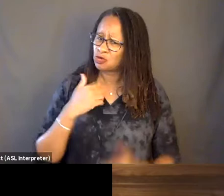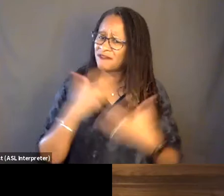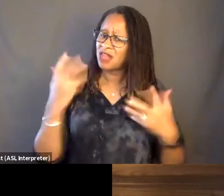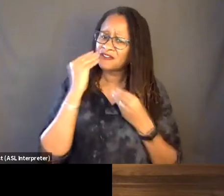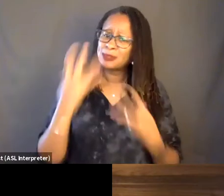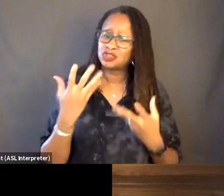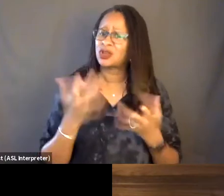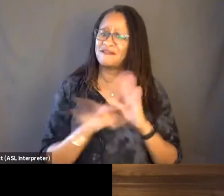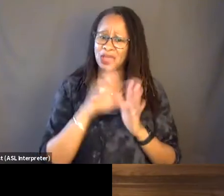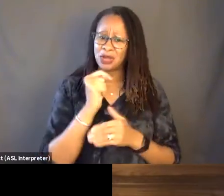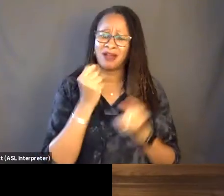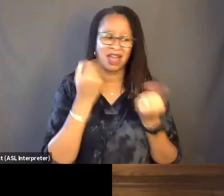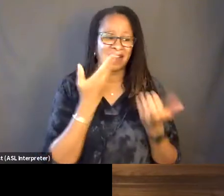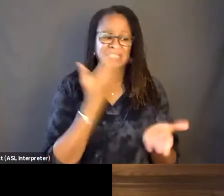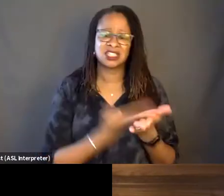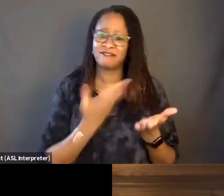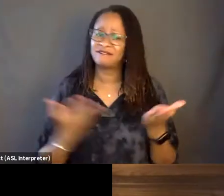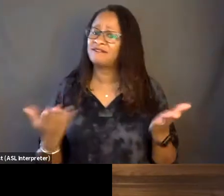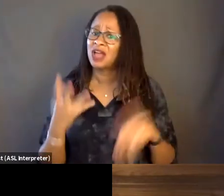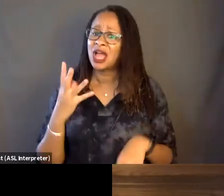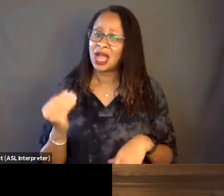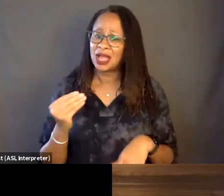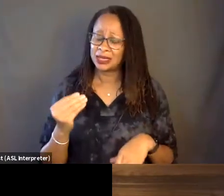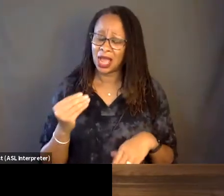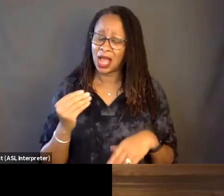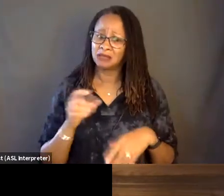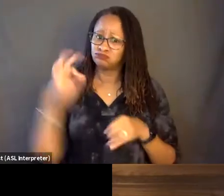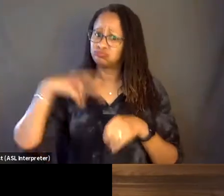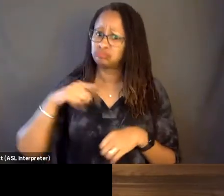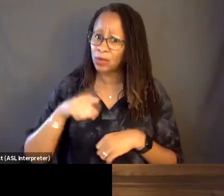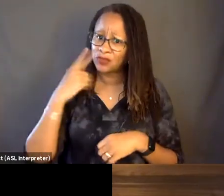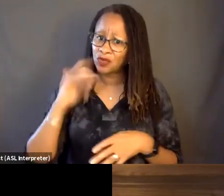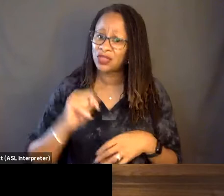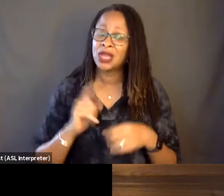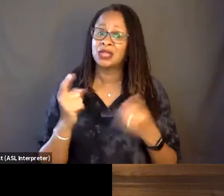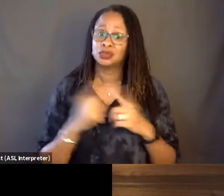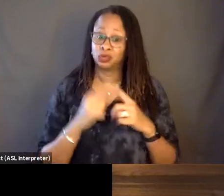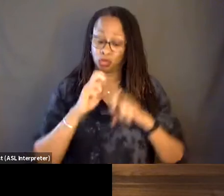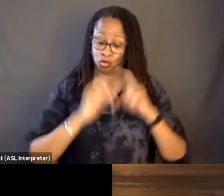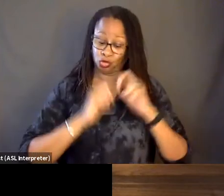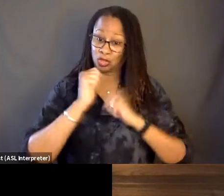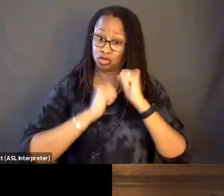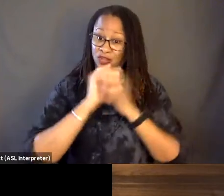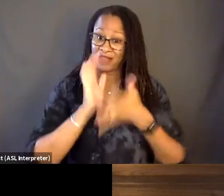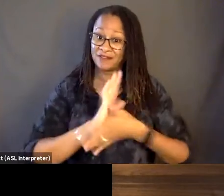But you managed-- and I credit you for this-- to structure it in such a way that it's accessible.